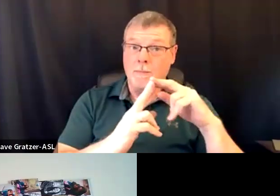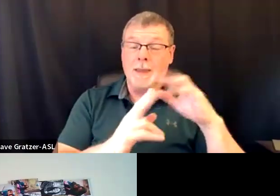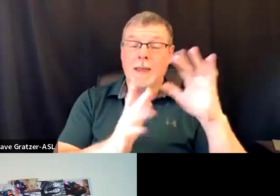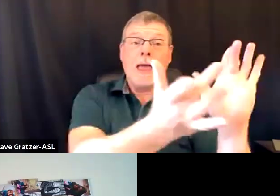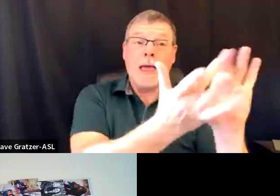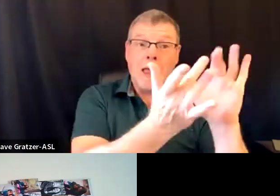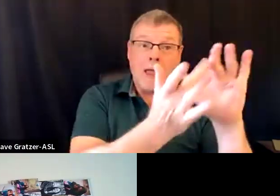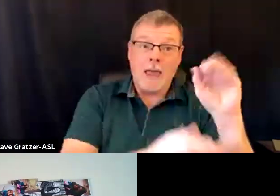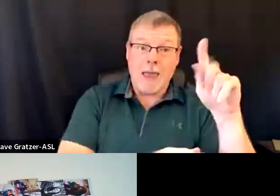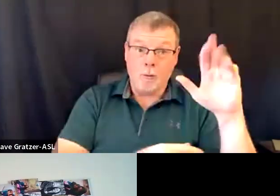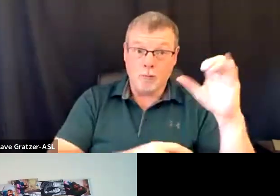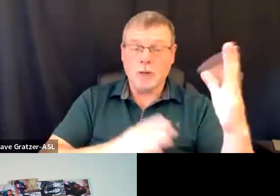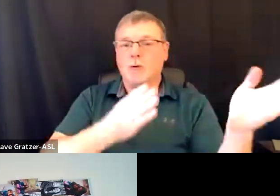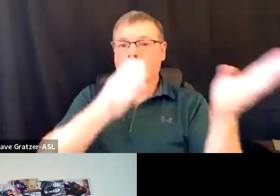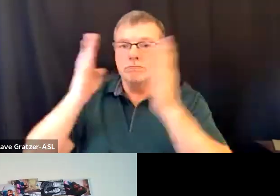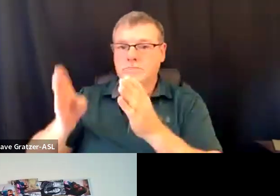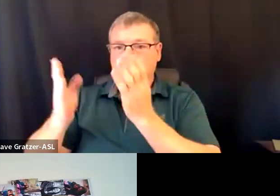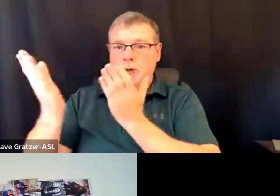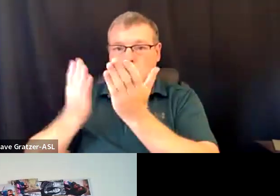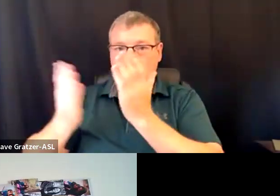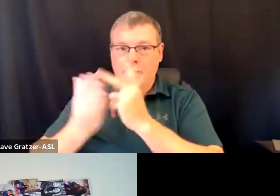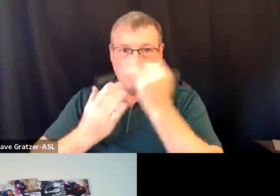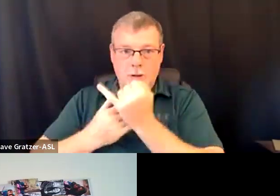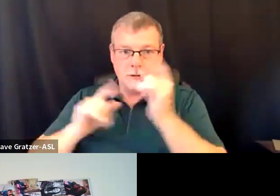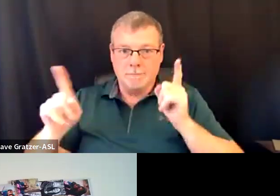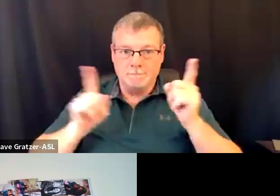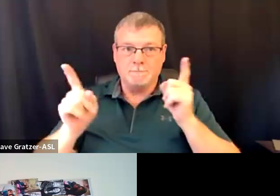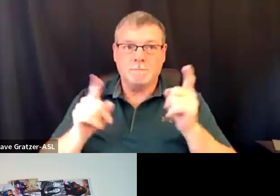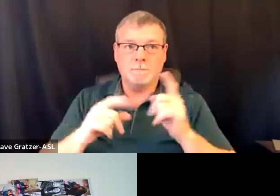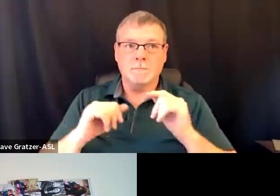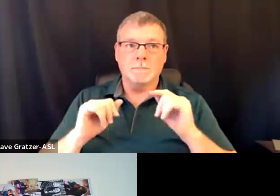or services projects and supportive services.